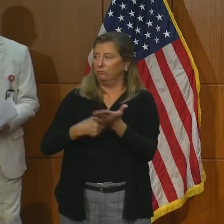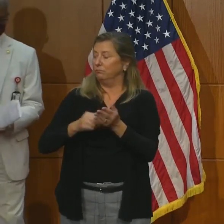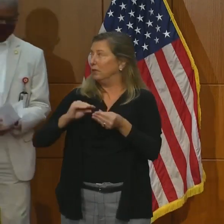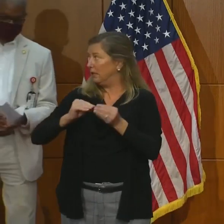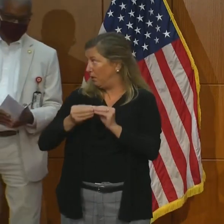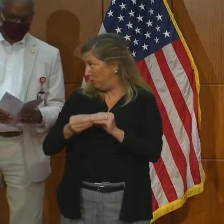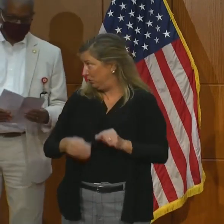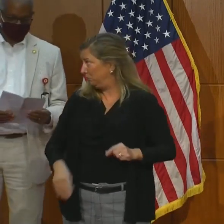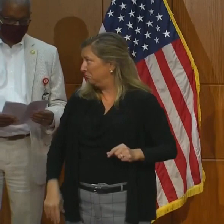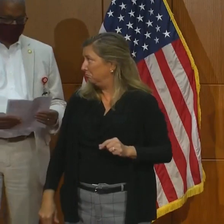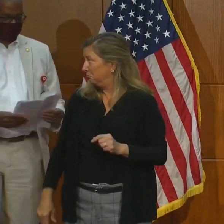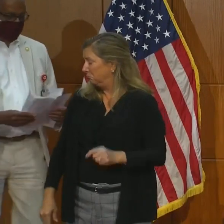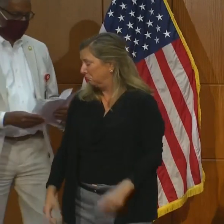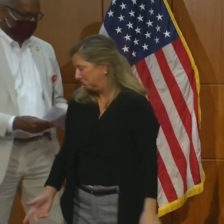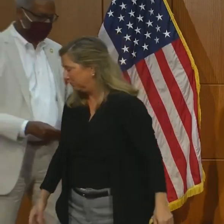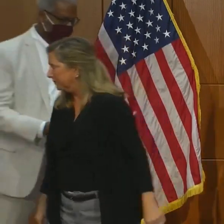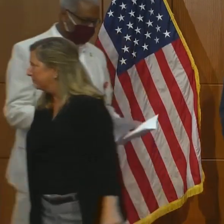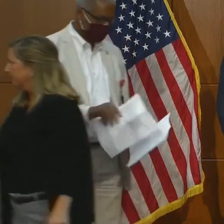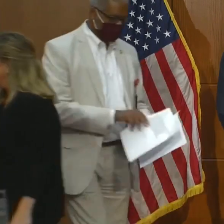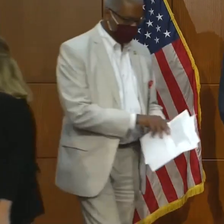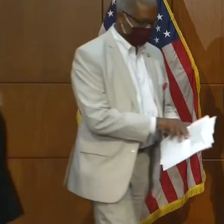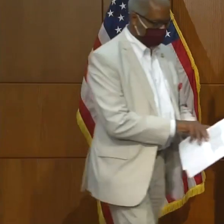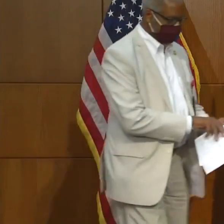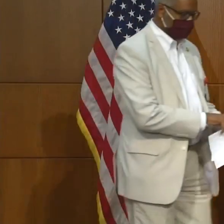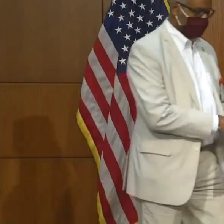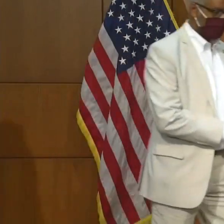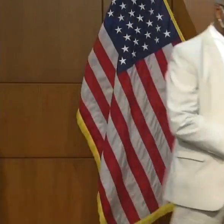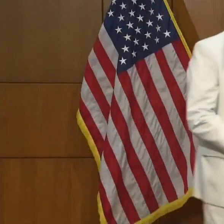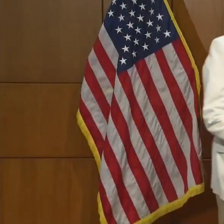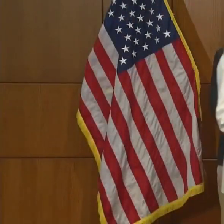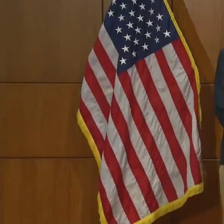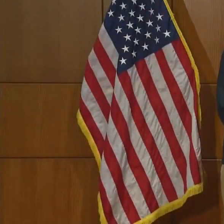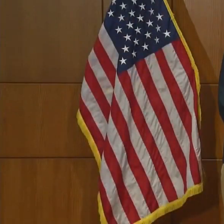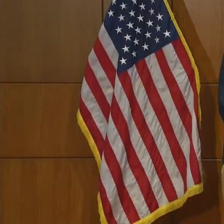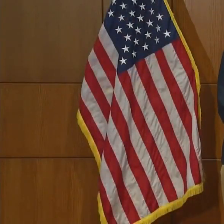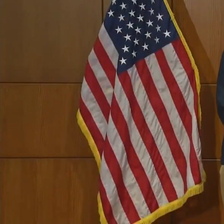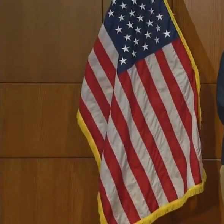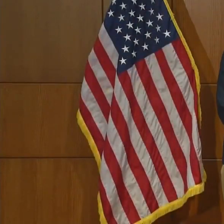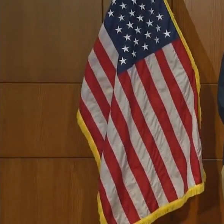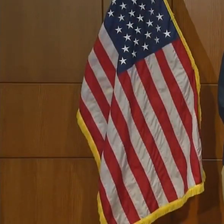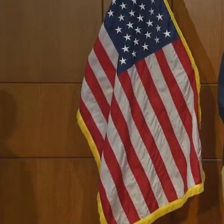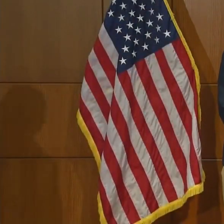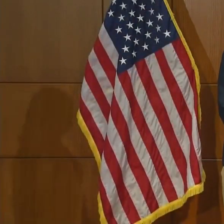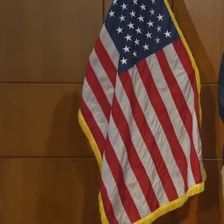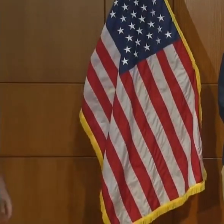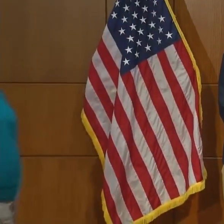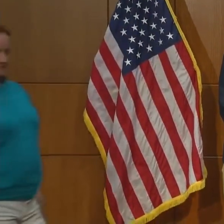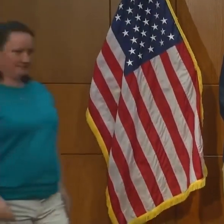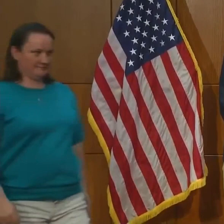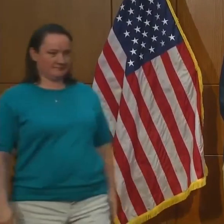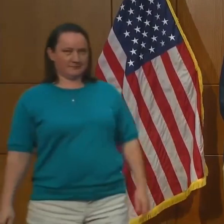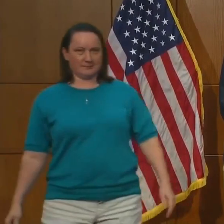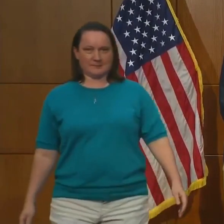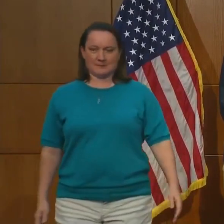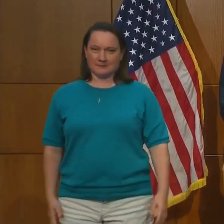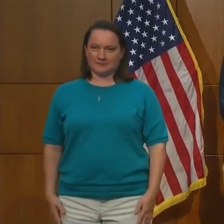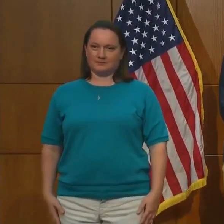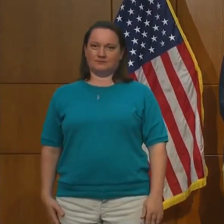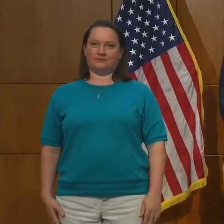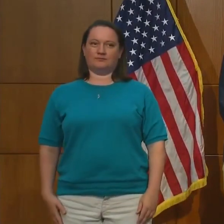ALWAYS THANKS FOR LISTENING- AND- I. BEING PART. NOW LIKE TO TURN OVER TO DR MILD WHO REVIEW